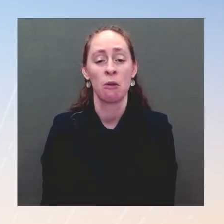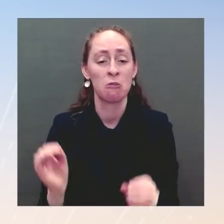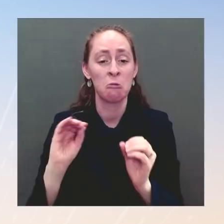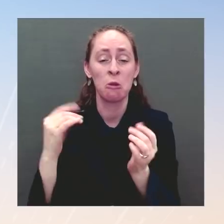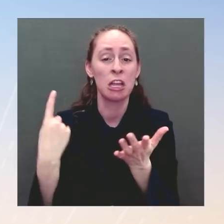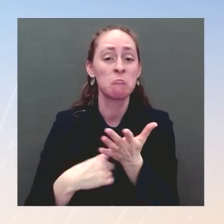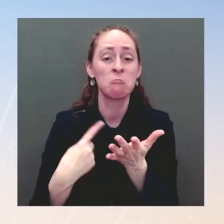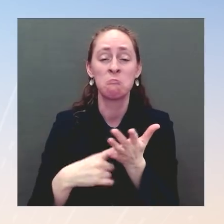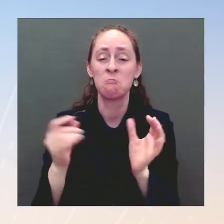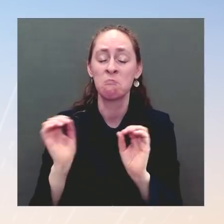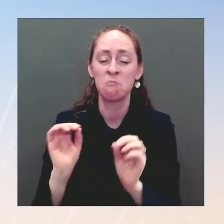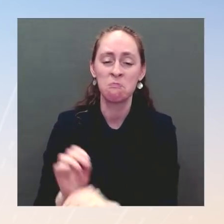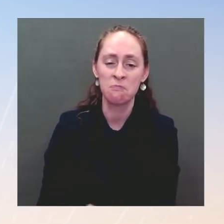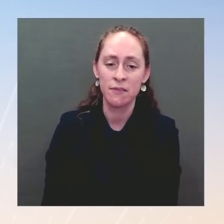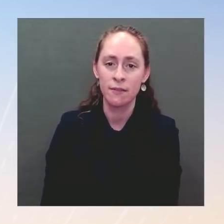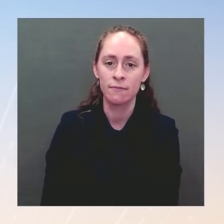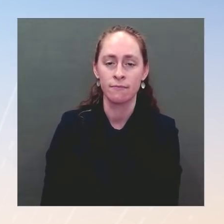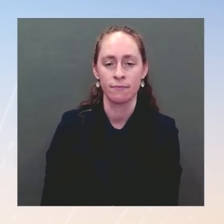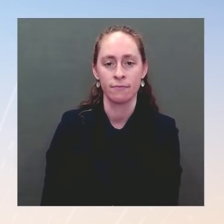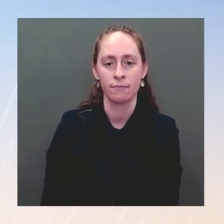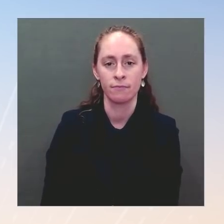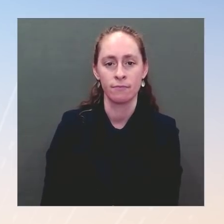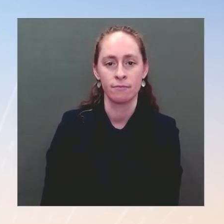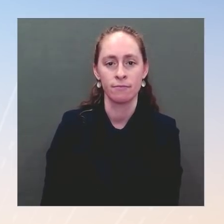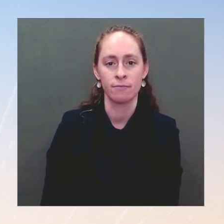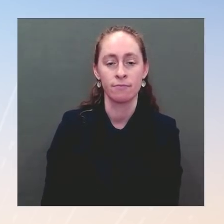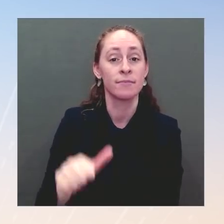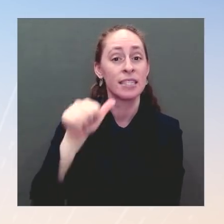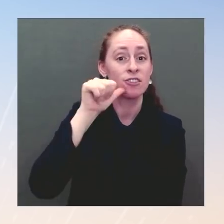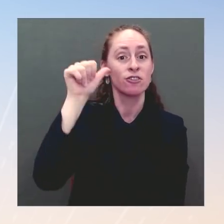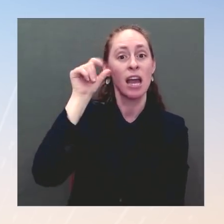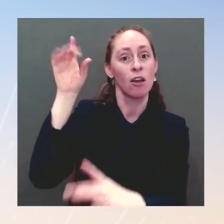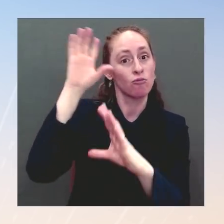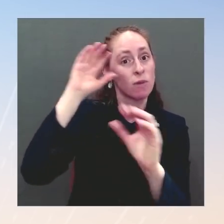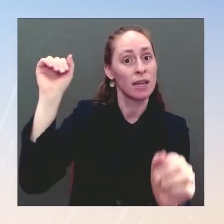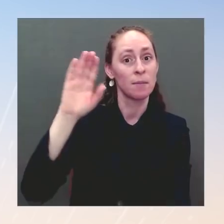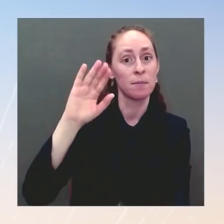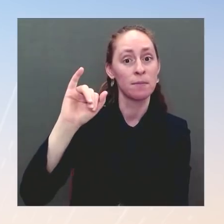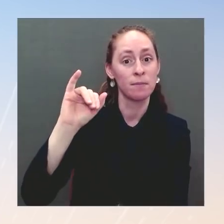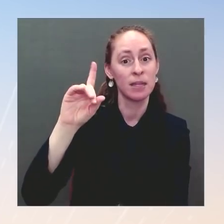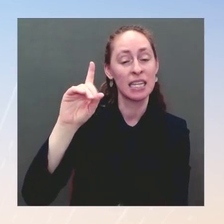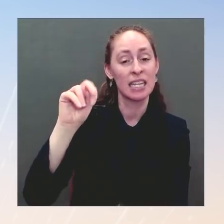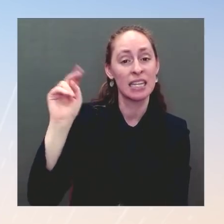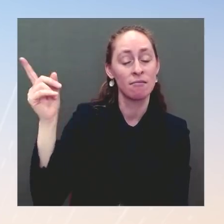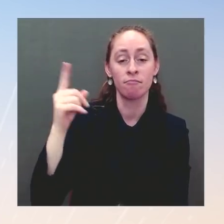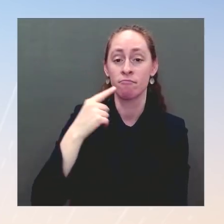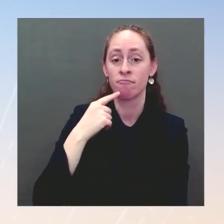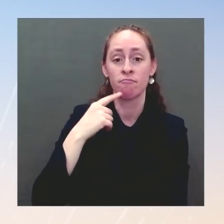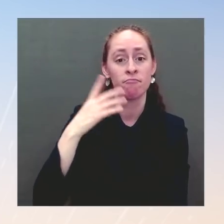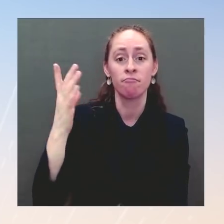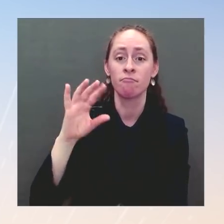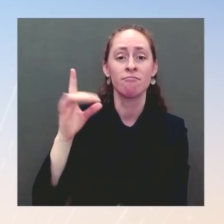"Nothing in Putin's lengthy remarks indicated any interest in pursuing real dialogue on European security in the year 2022."